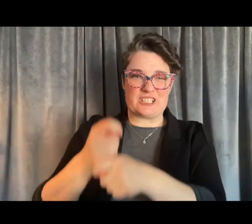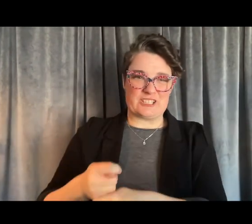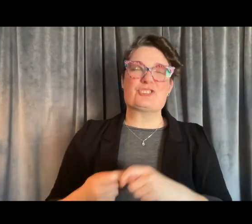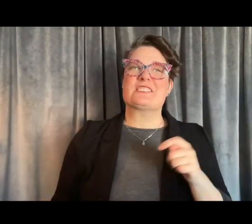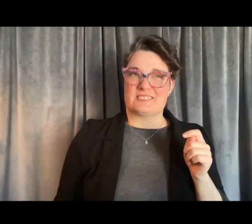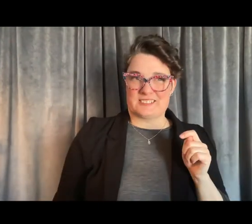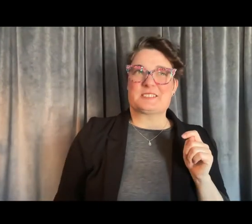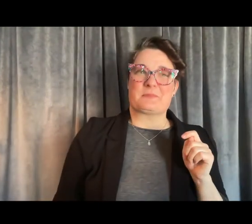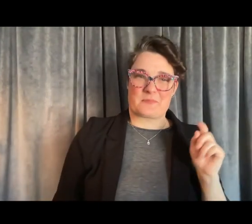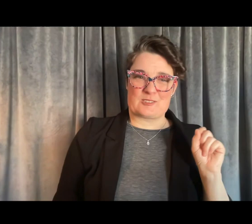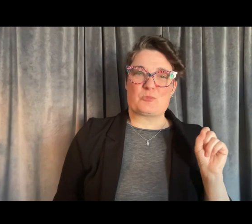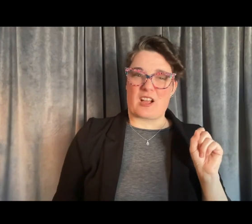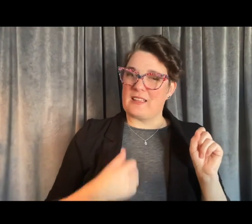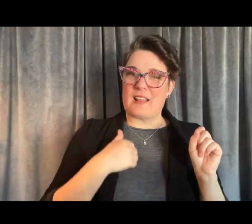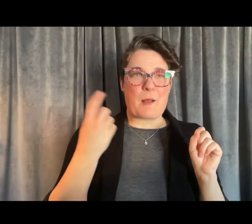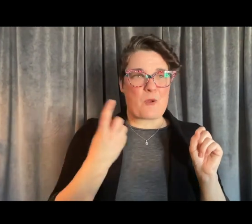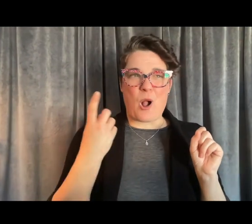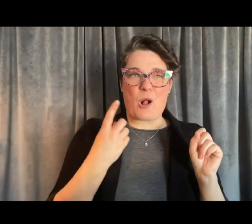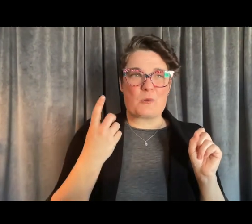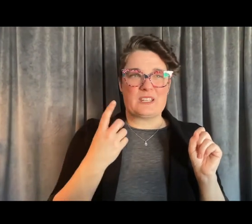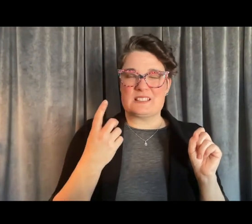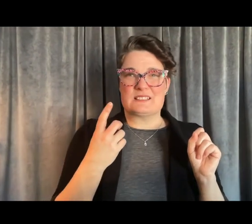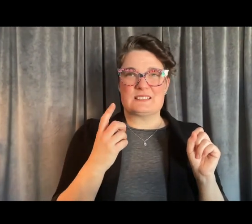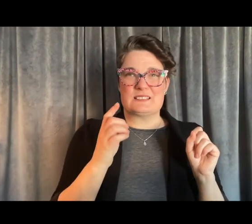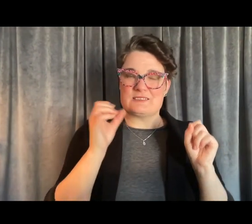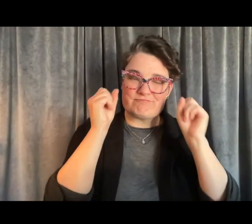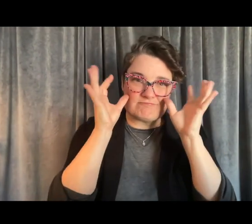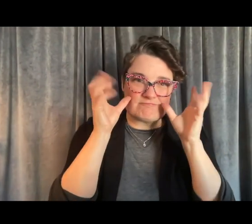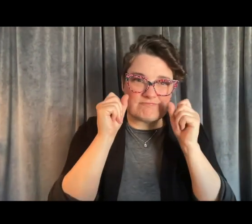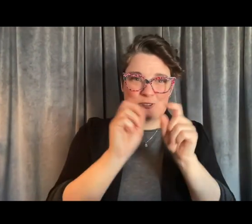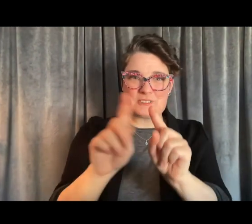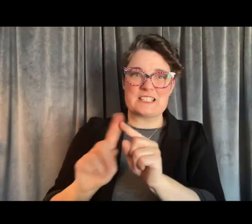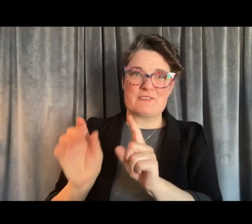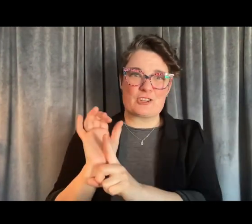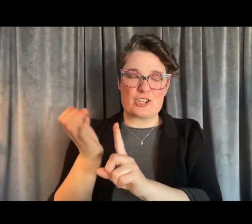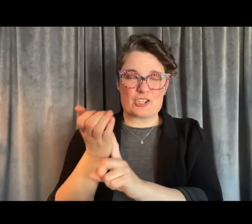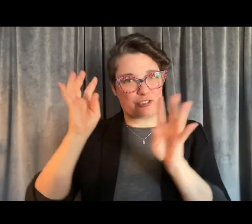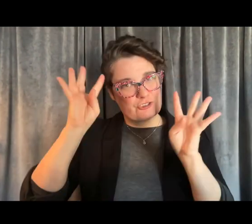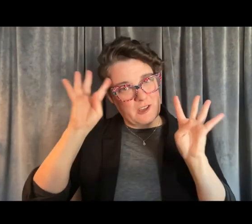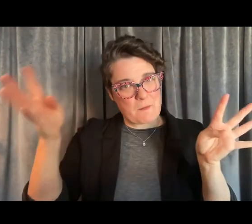Socket: I'm always in awe when different cultures come up with the same thing